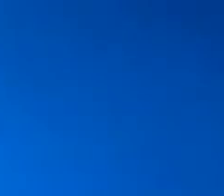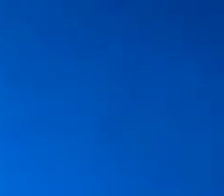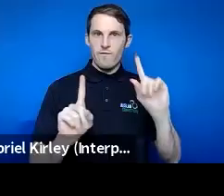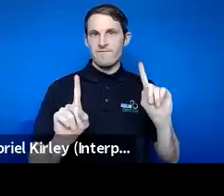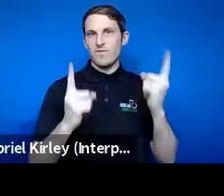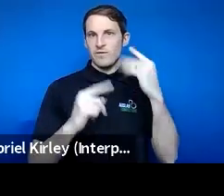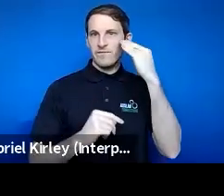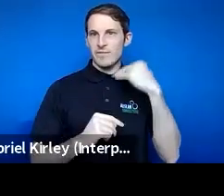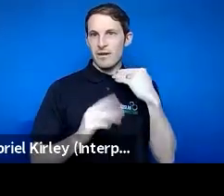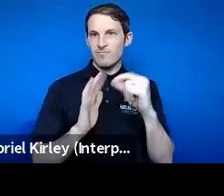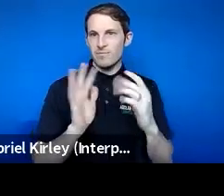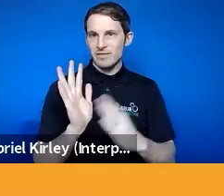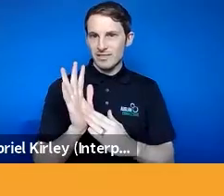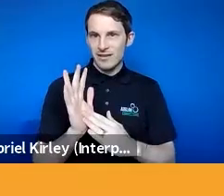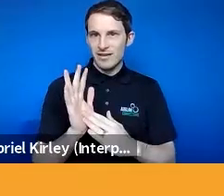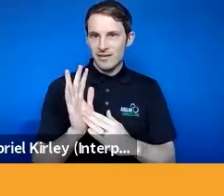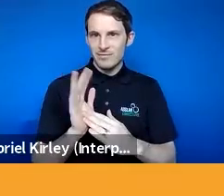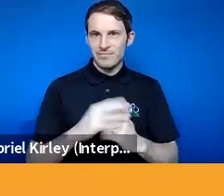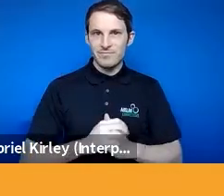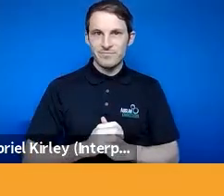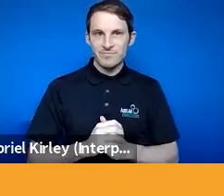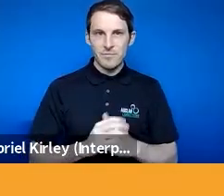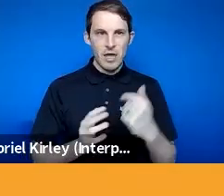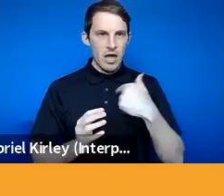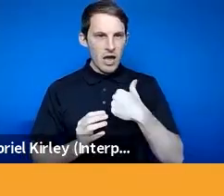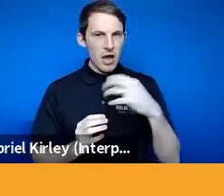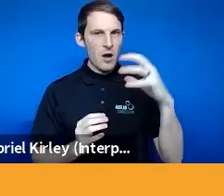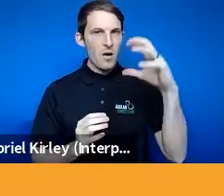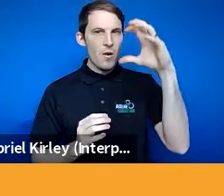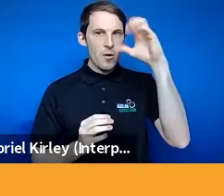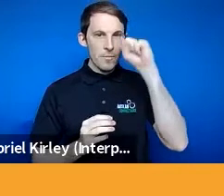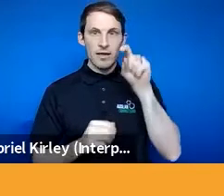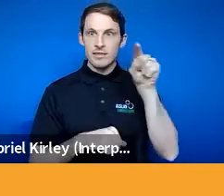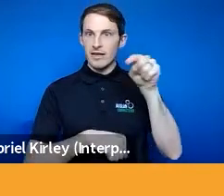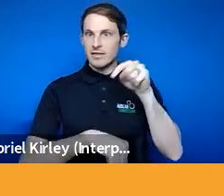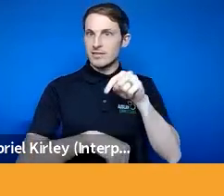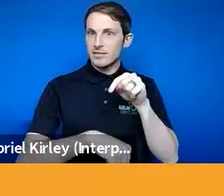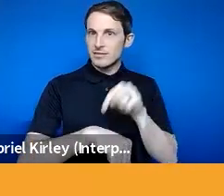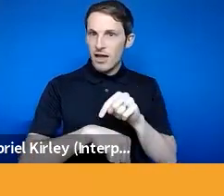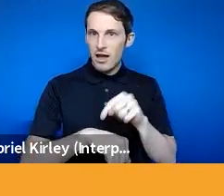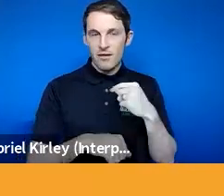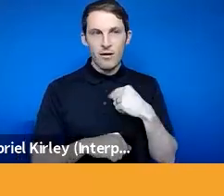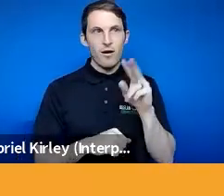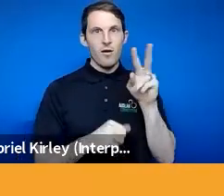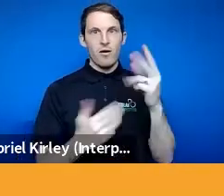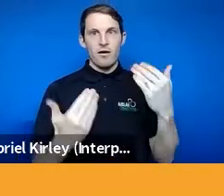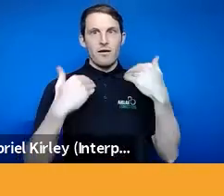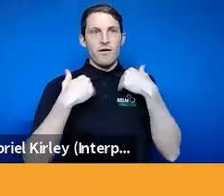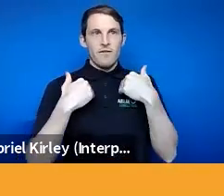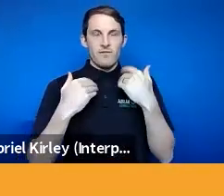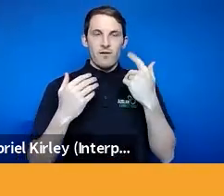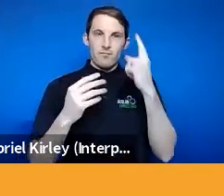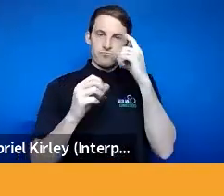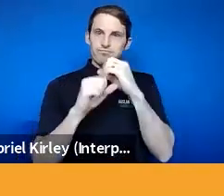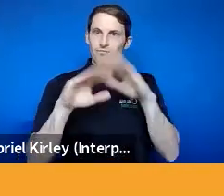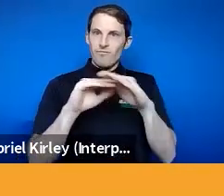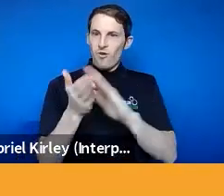Prime Minister and I recall that as a pure moment of hope and possibility. I think there